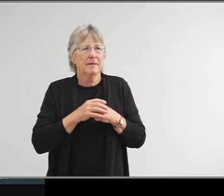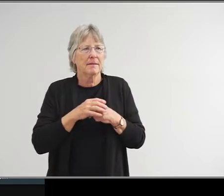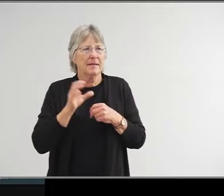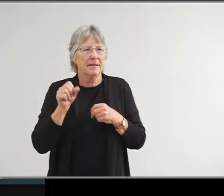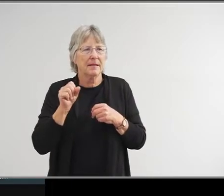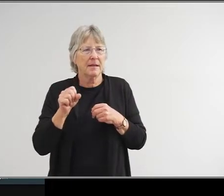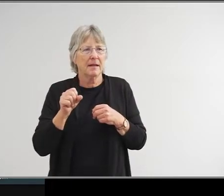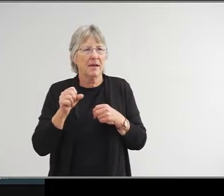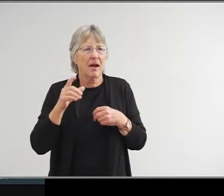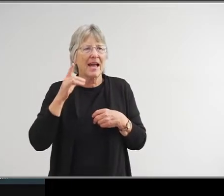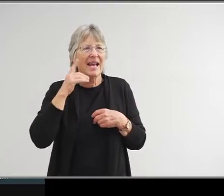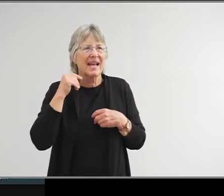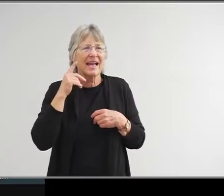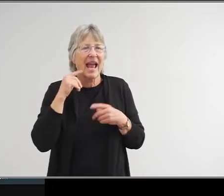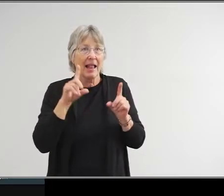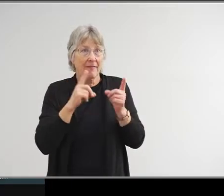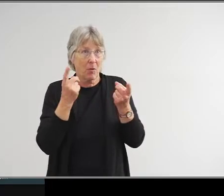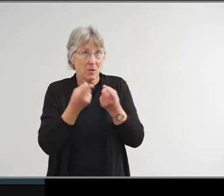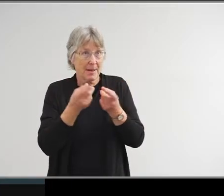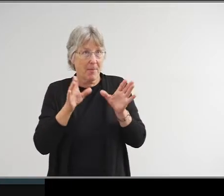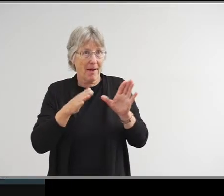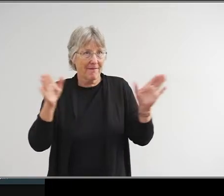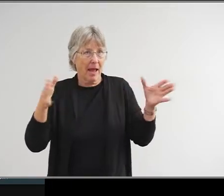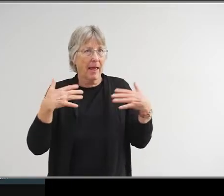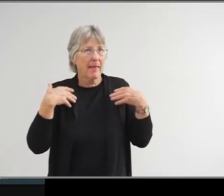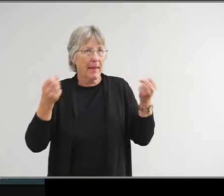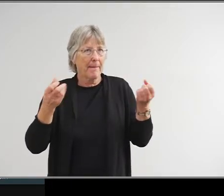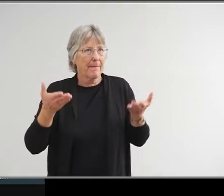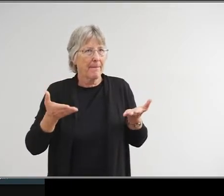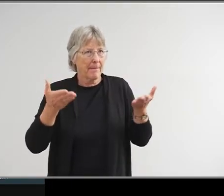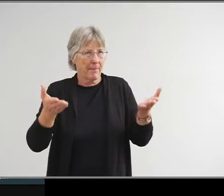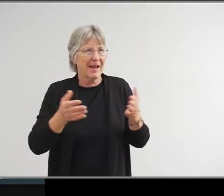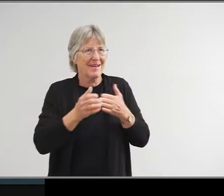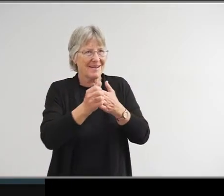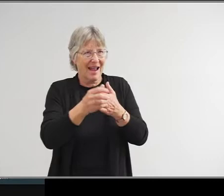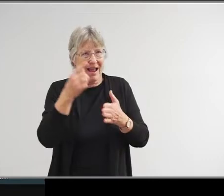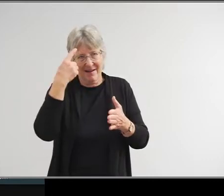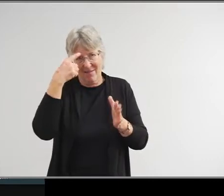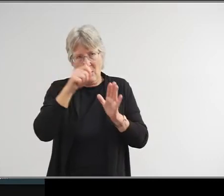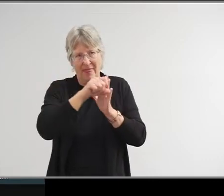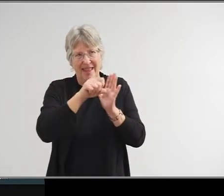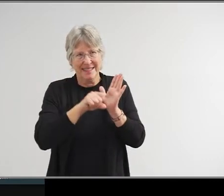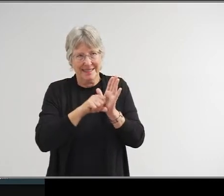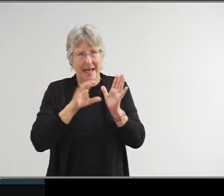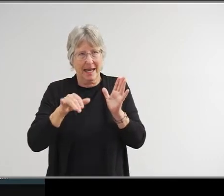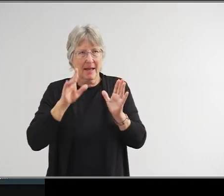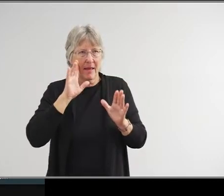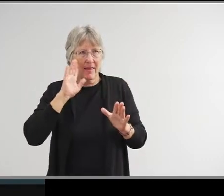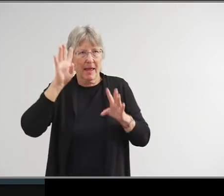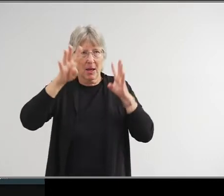the California Department of Public Health provides the guide for the state. They are the creator of the tiered system